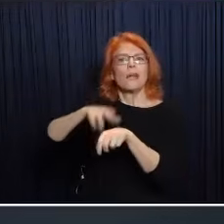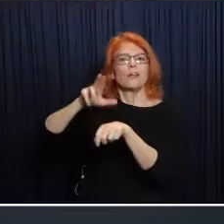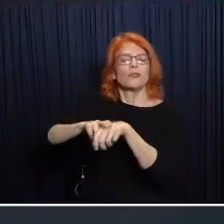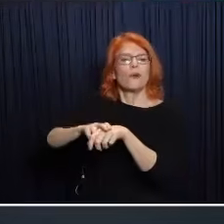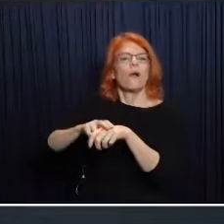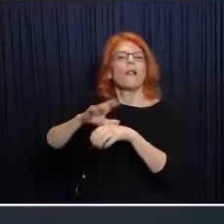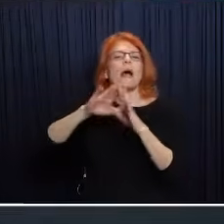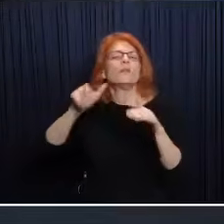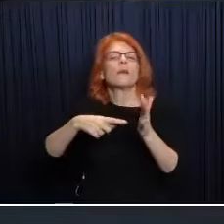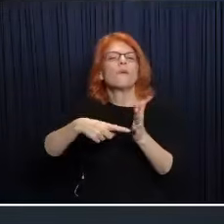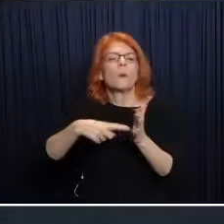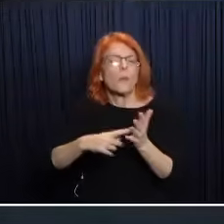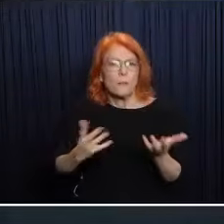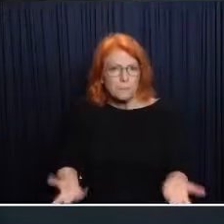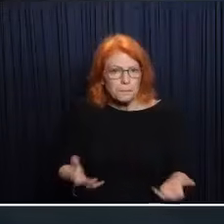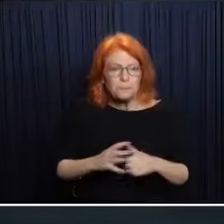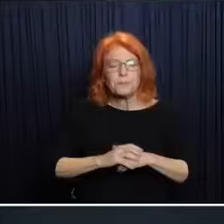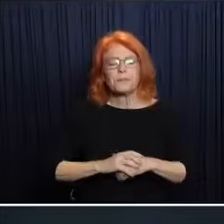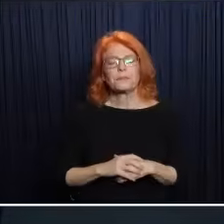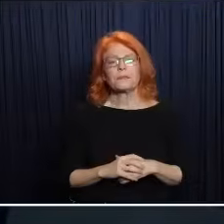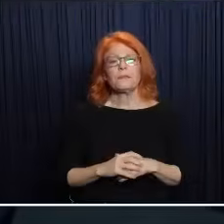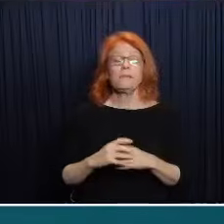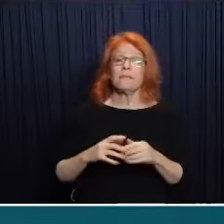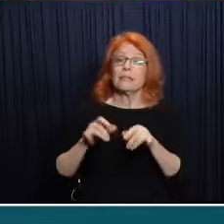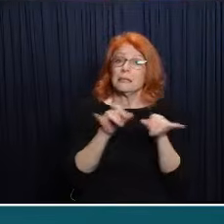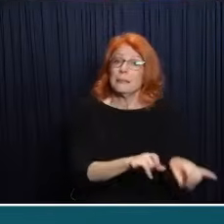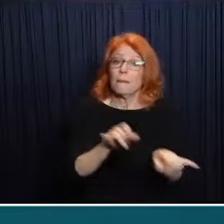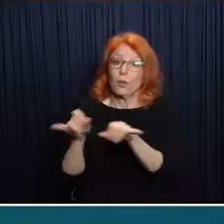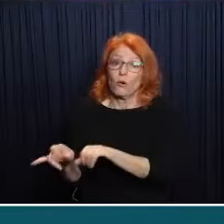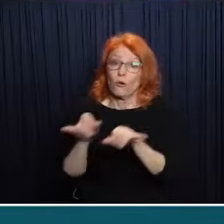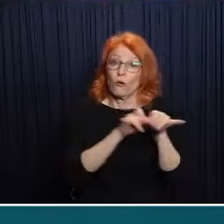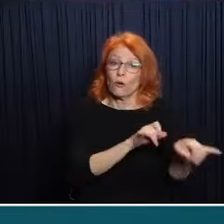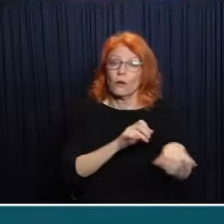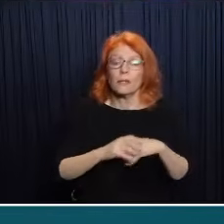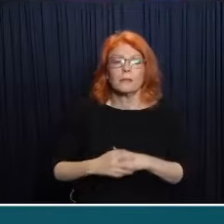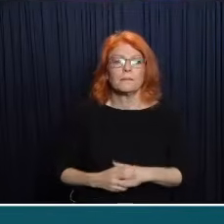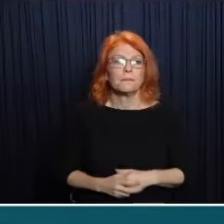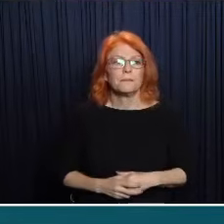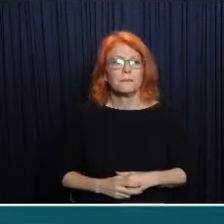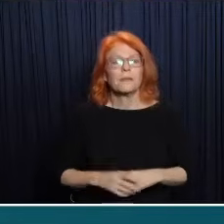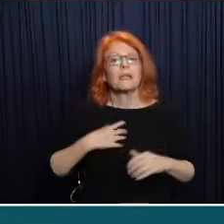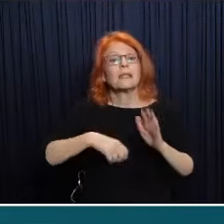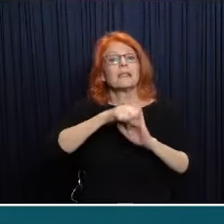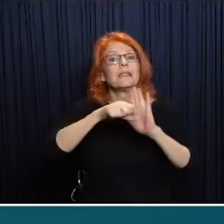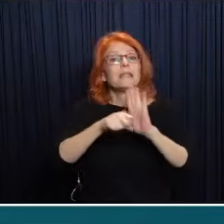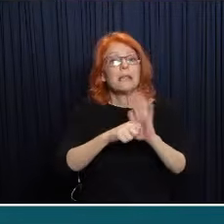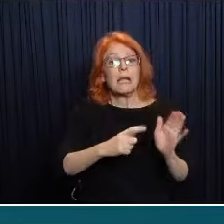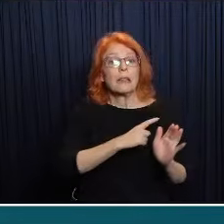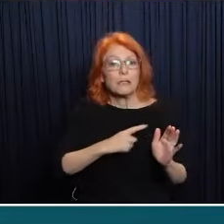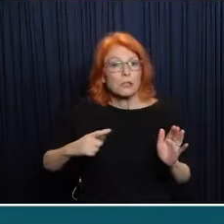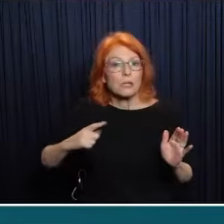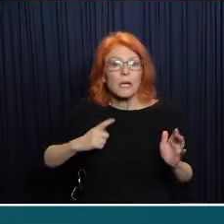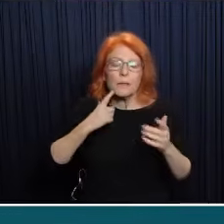EXPERIENCE ON THE LOCAL LEVEL TRANSLATE TO THE NATIONAL LEVEL WHEN IT COMES TO HOUSING AFFORDABILITY?